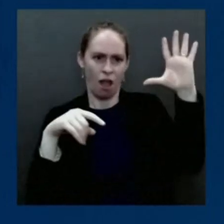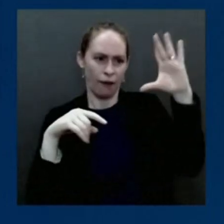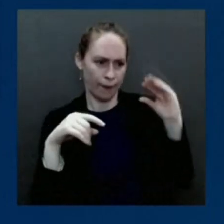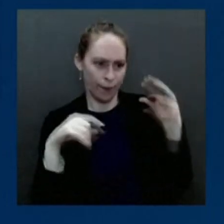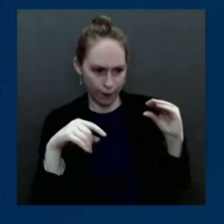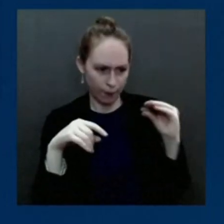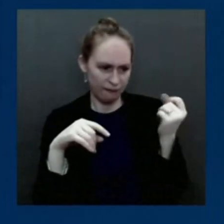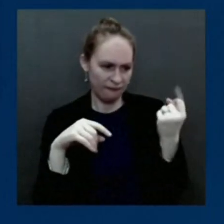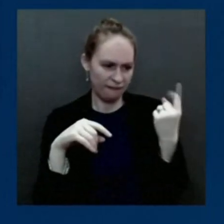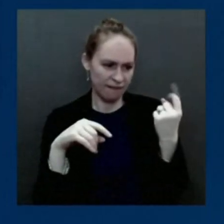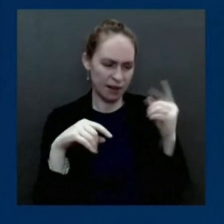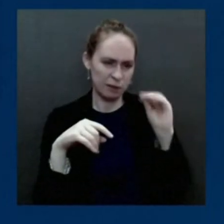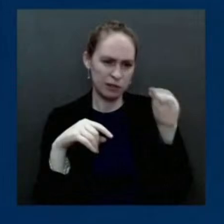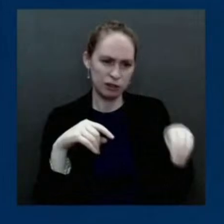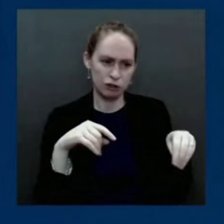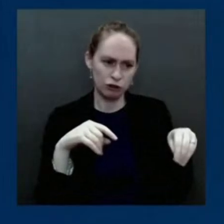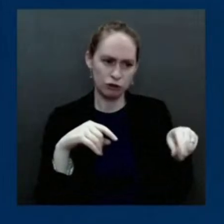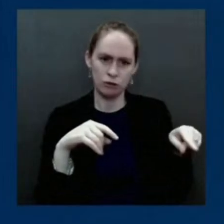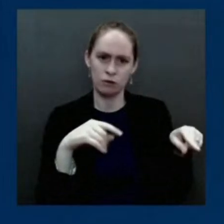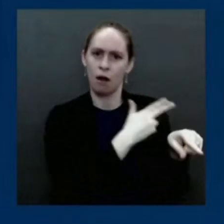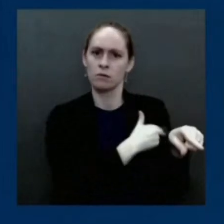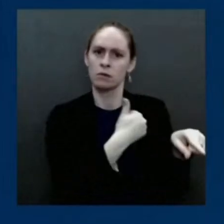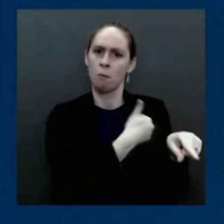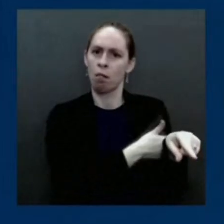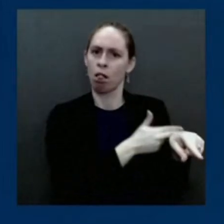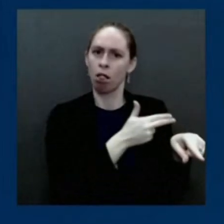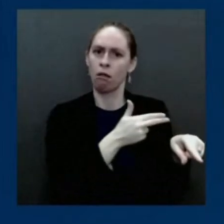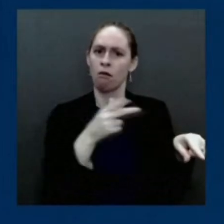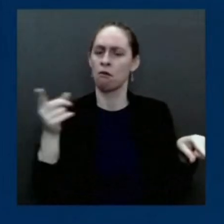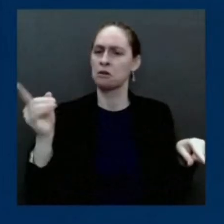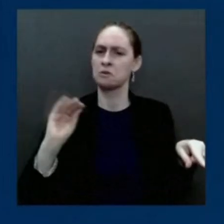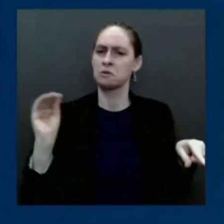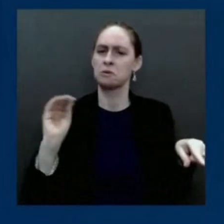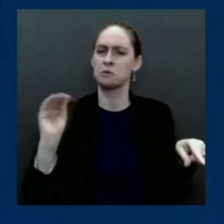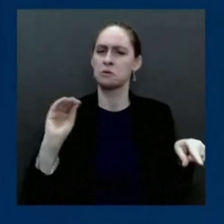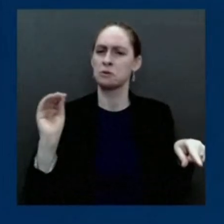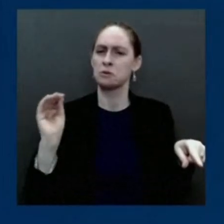LAGGING INDICATORS. HOWEVER THE PATTERN AN DISPITY BETWEEN CASES AND